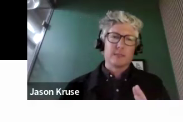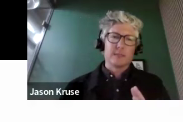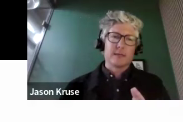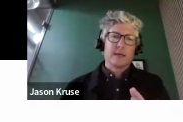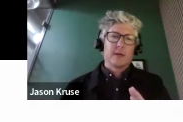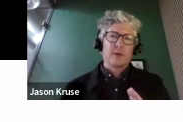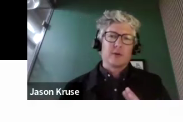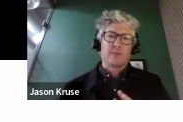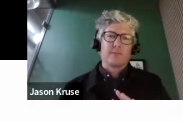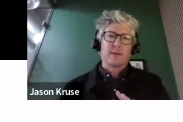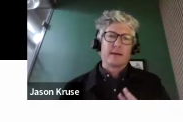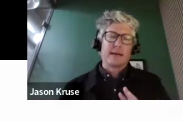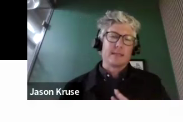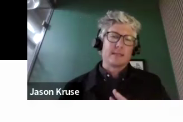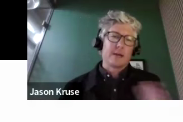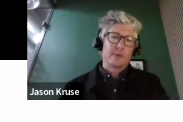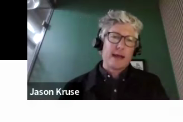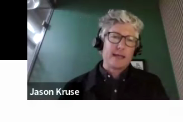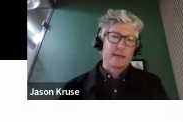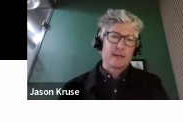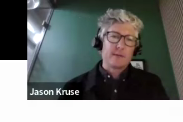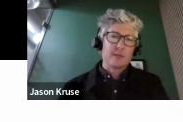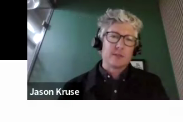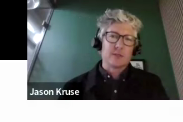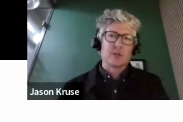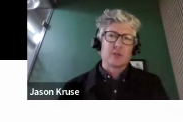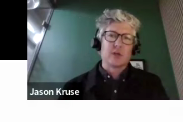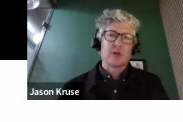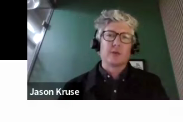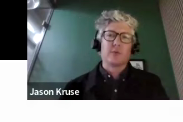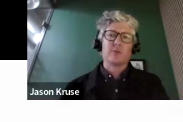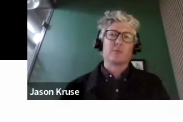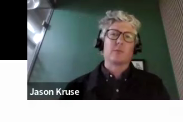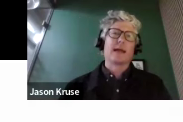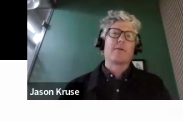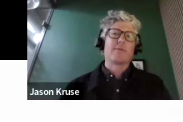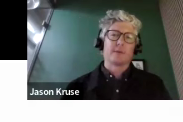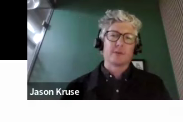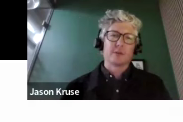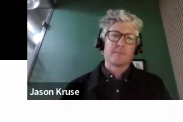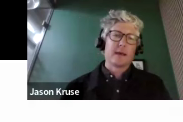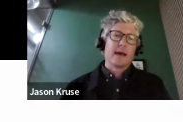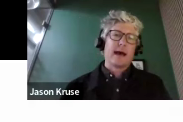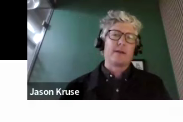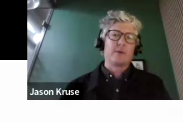where it uses, you know, very nice diagrammatic images to show, you know, when you lay out furniture,